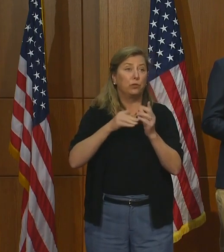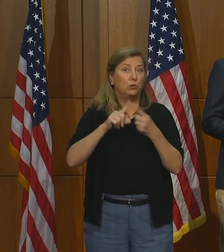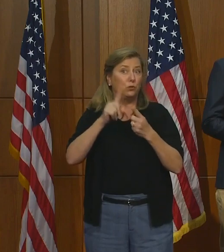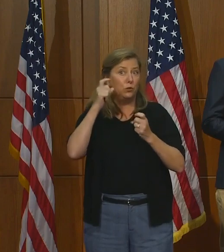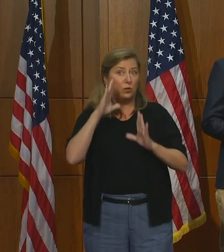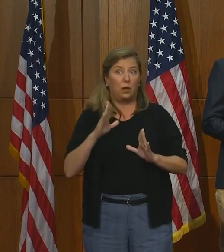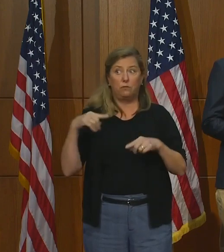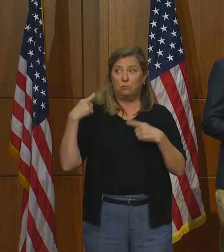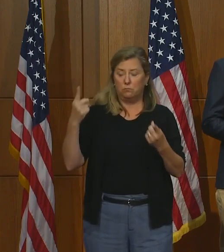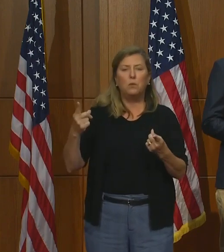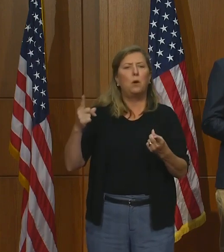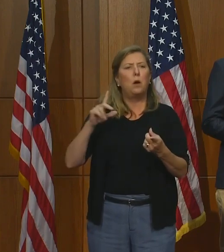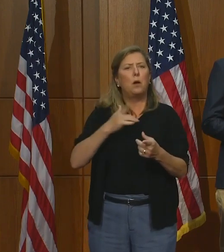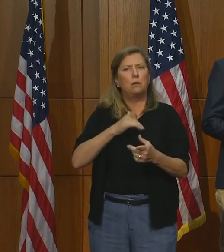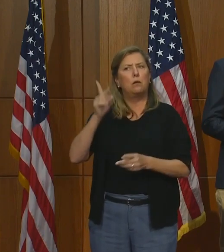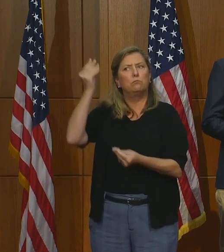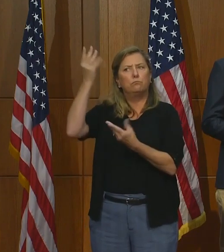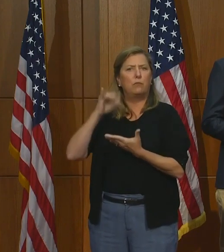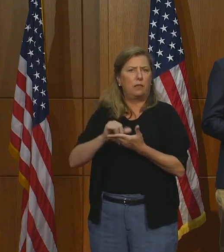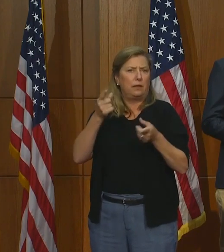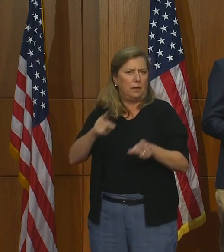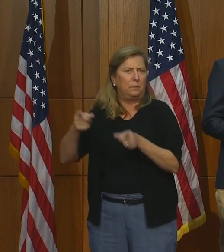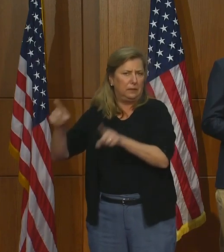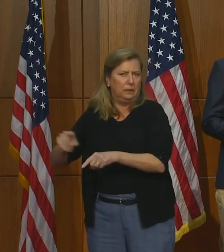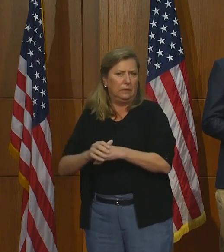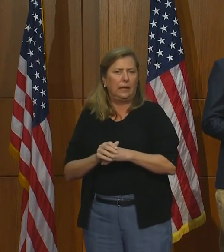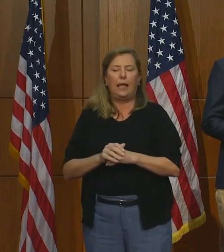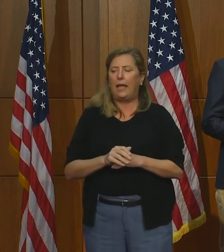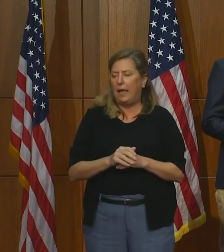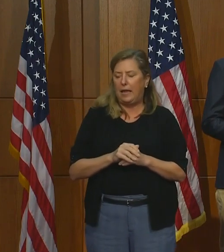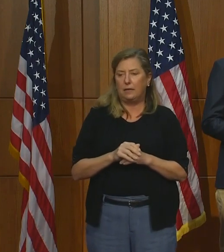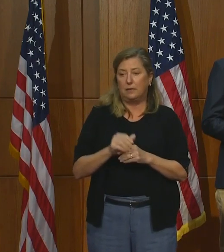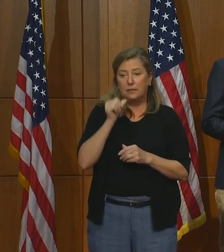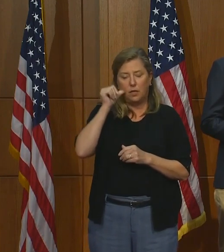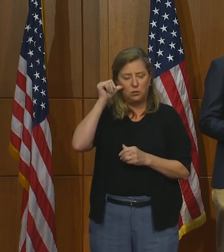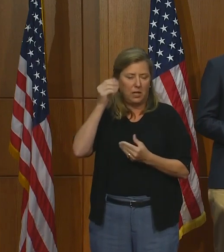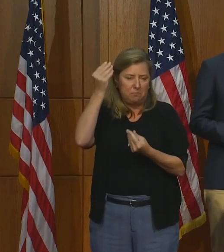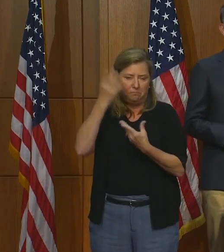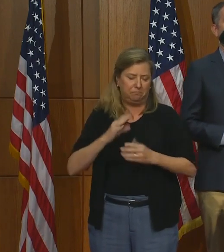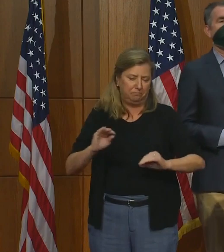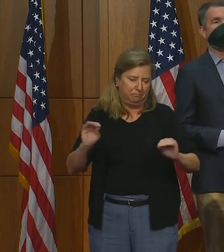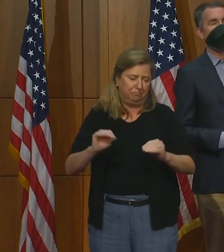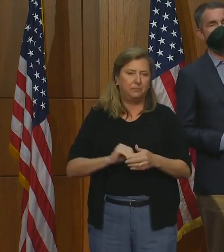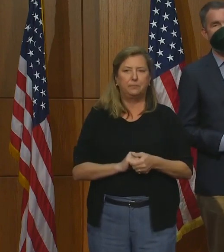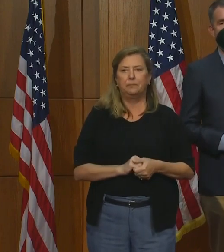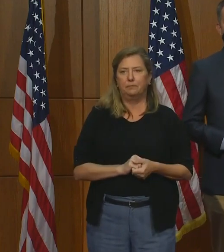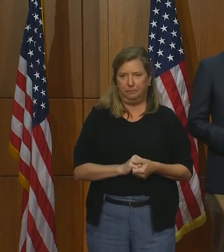OF THE LITIGATION FILED AGAINST THE GOVERNOR ACROSS THE COMMONWEALTH PANDEMIC WE HAVE